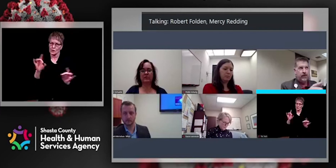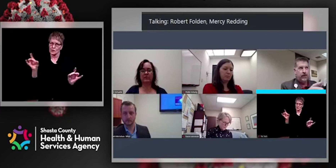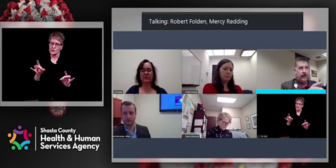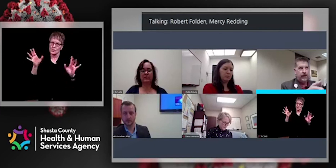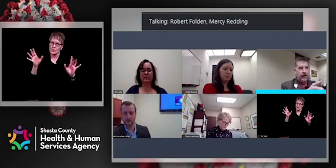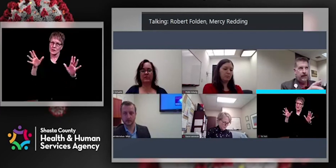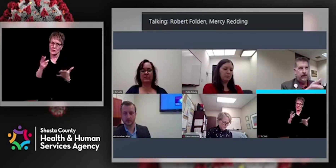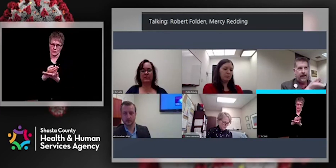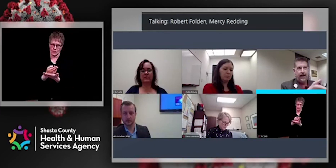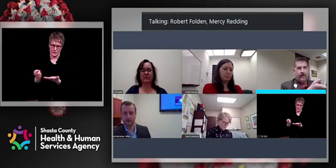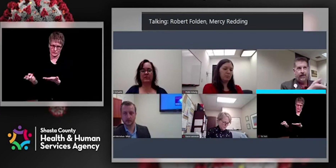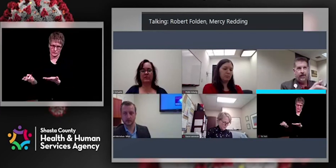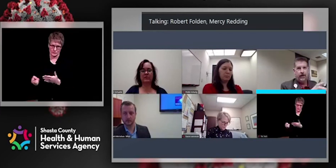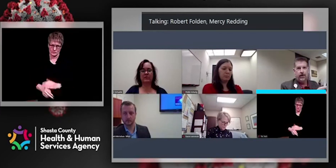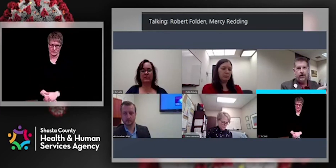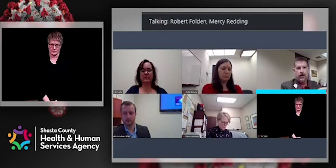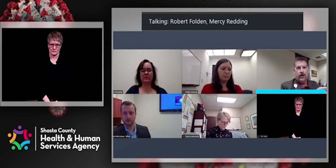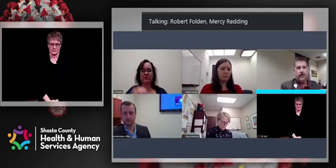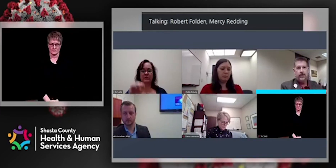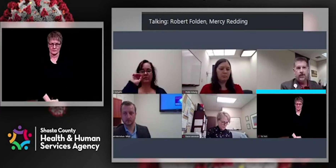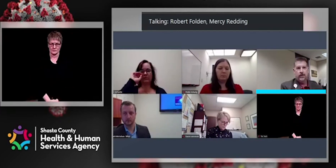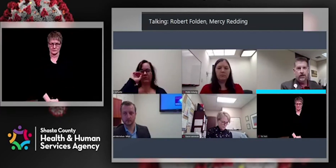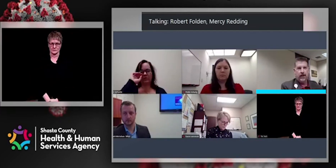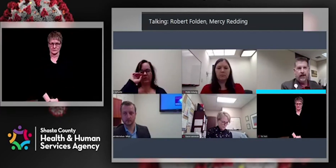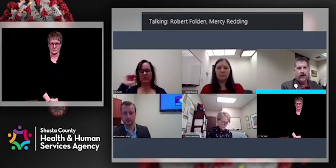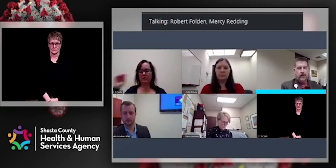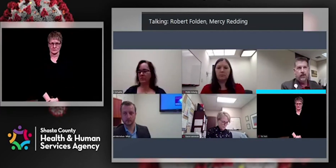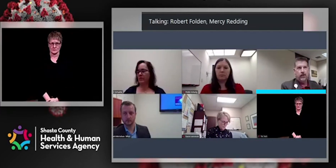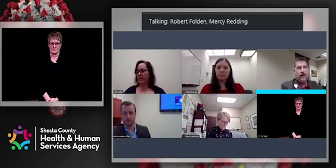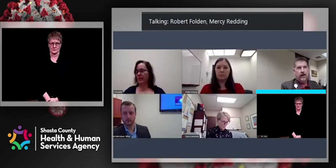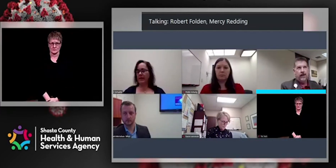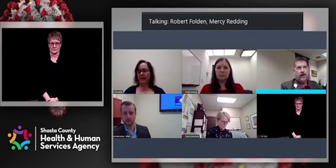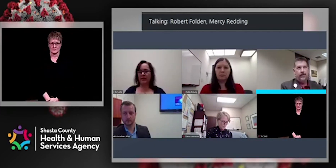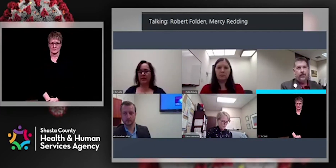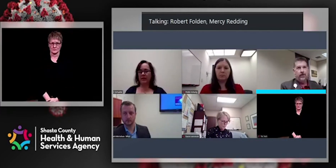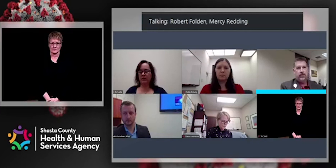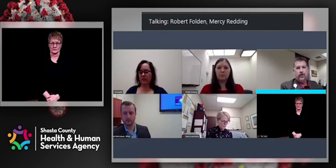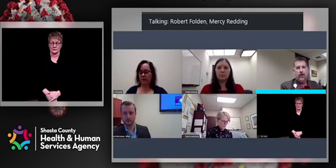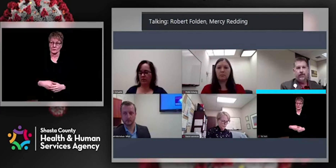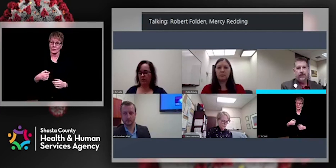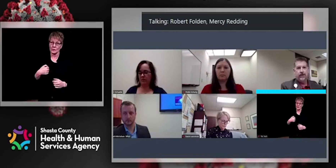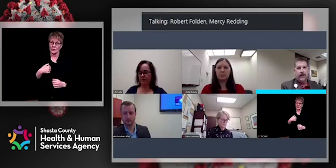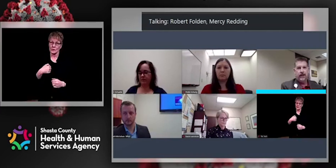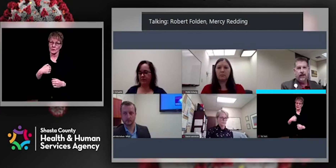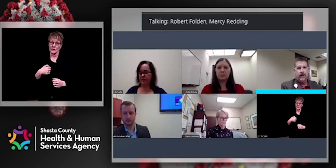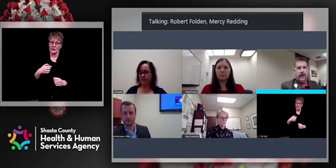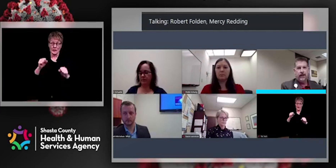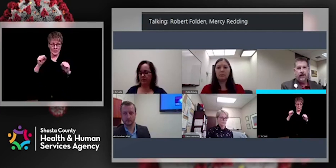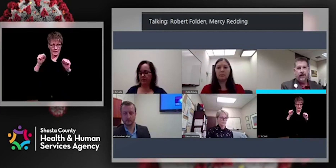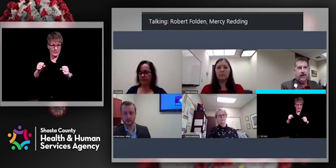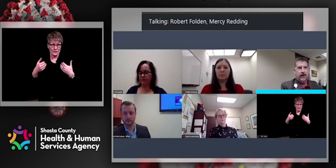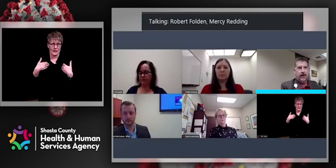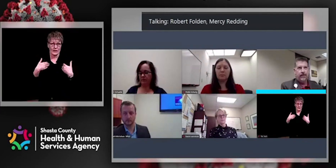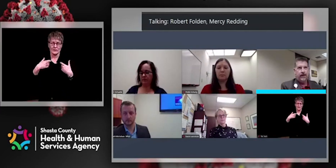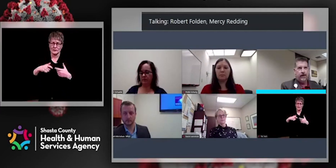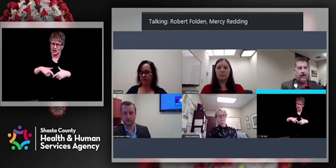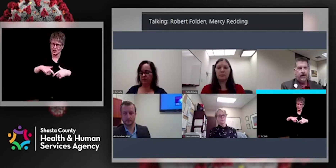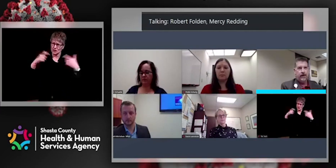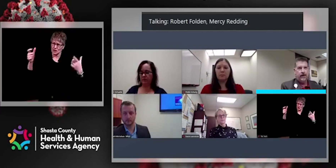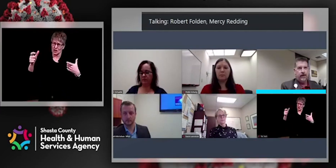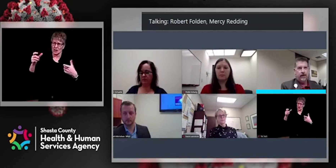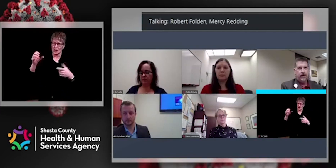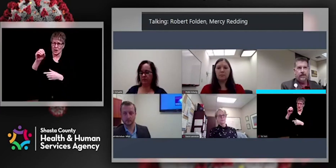ability to have a large oxygen supply. So, if you're a smaller facility that doesn't have the